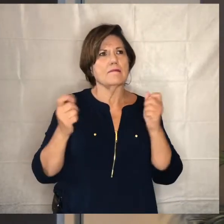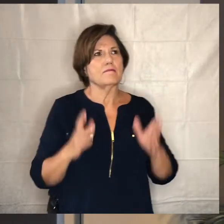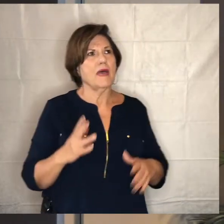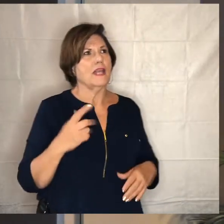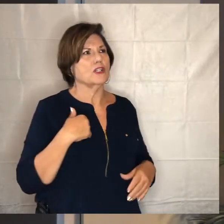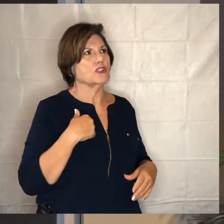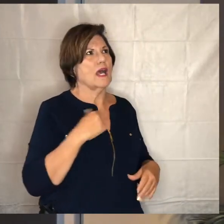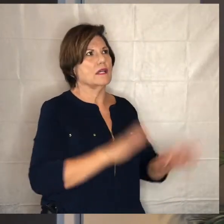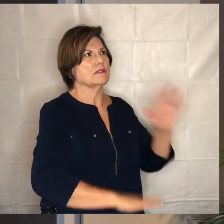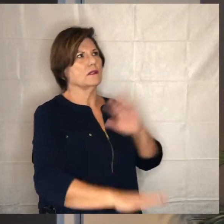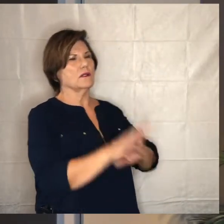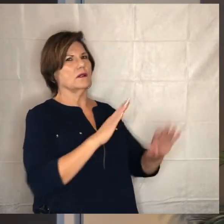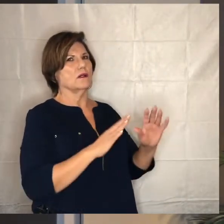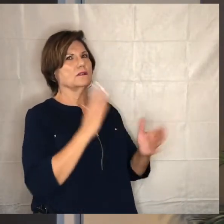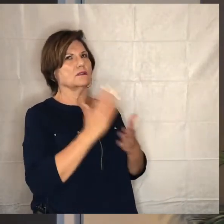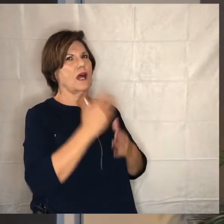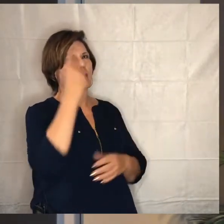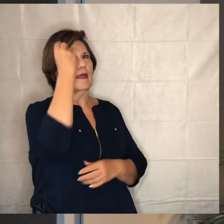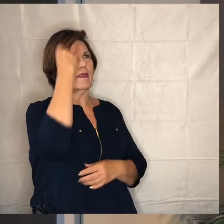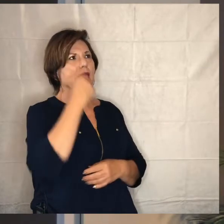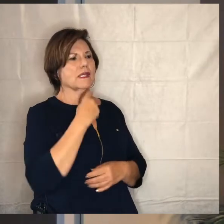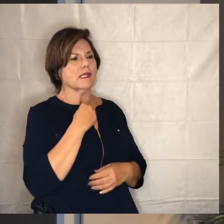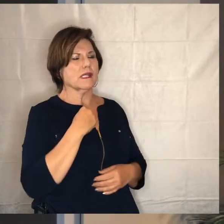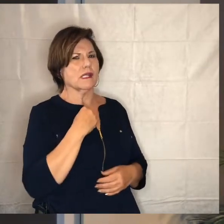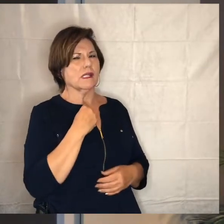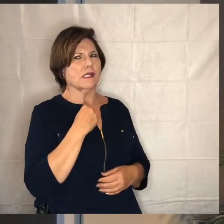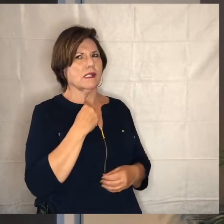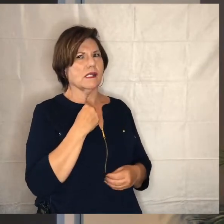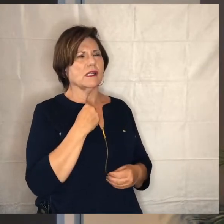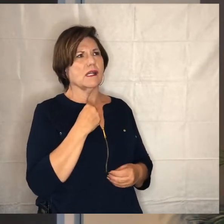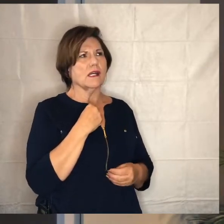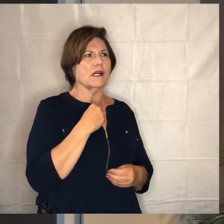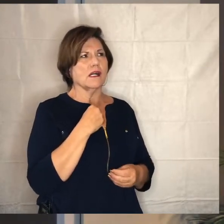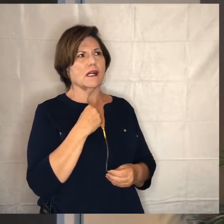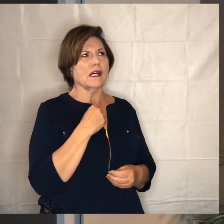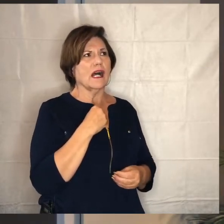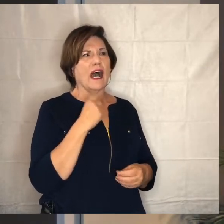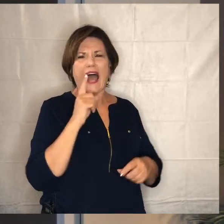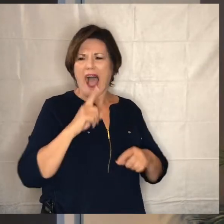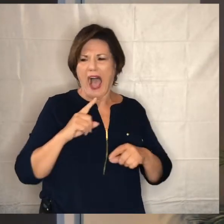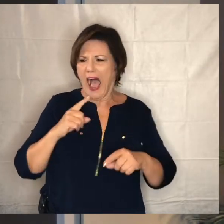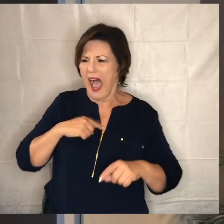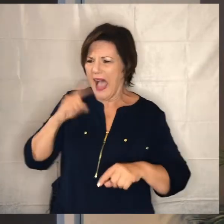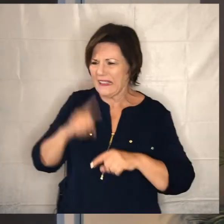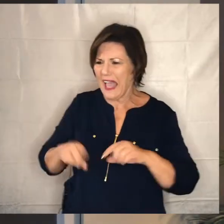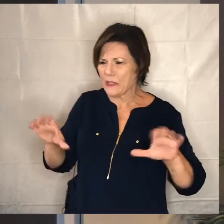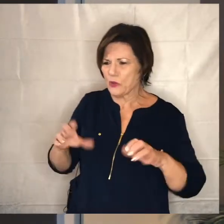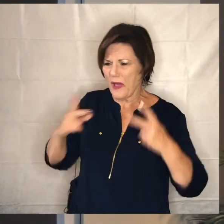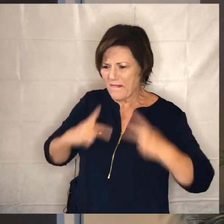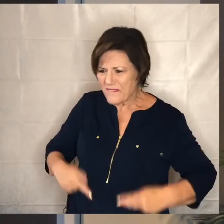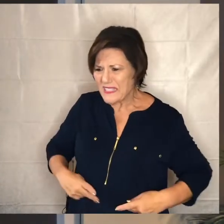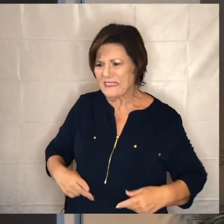step back and have a moment of reflection and he kind of says i can't do physical labor you know i got a bad back or you know